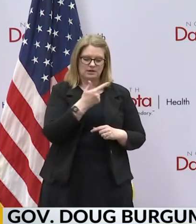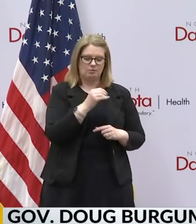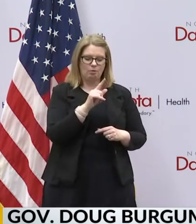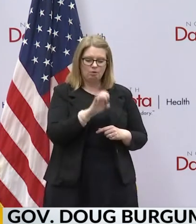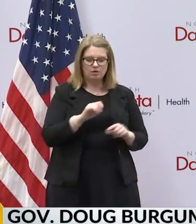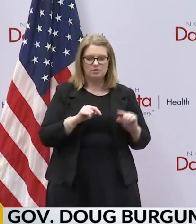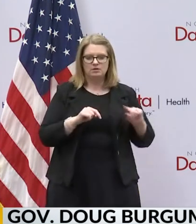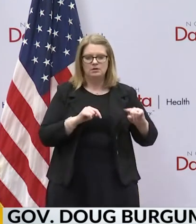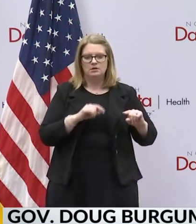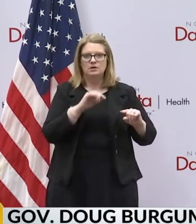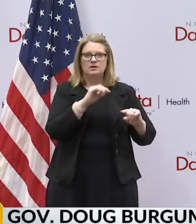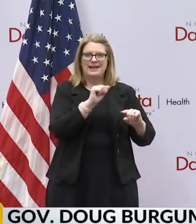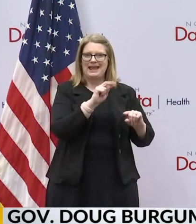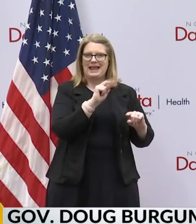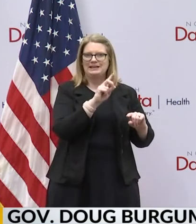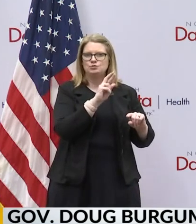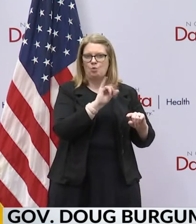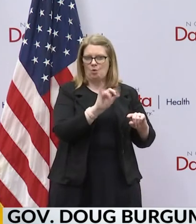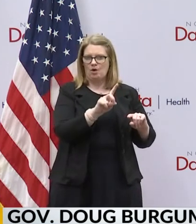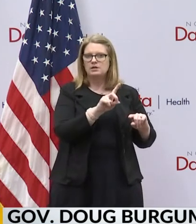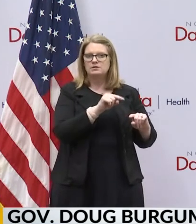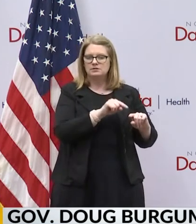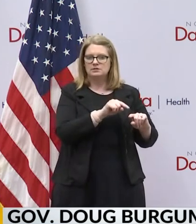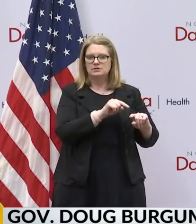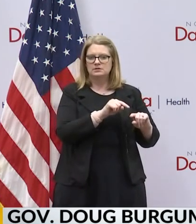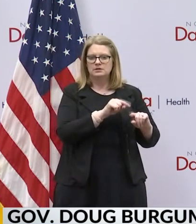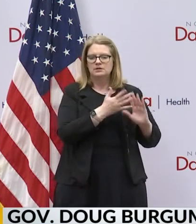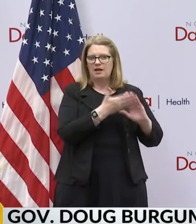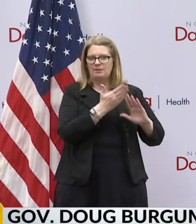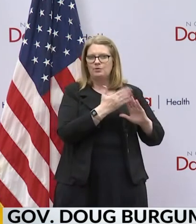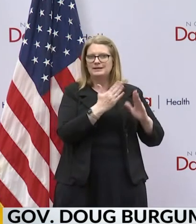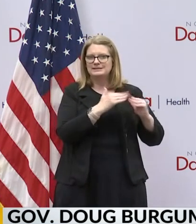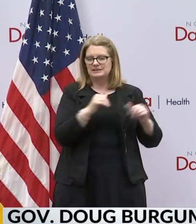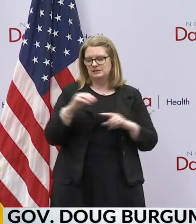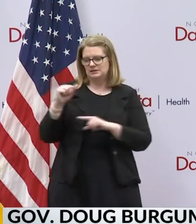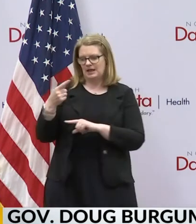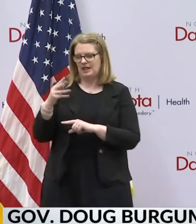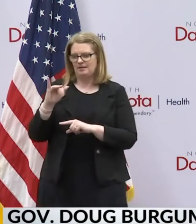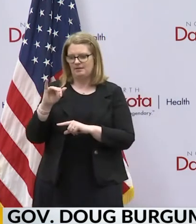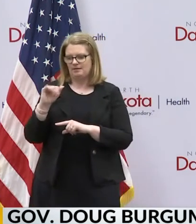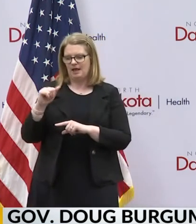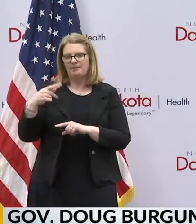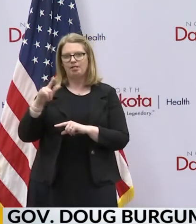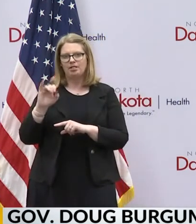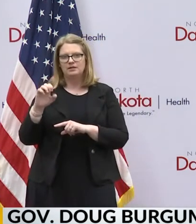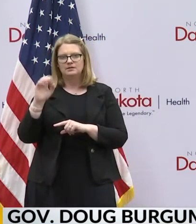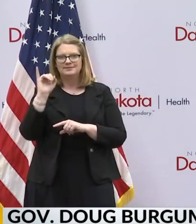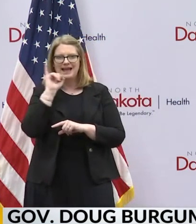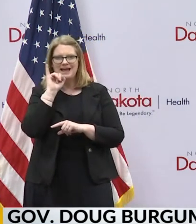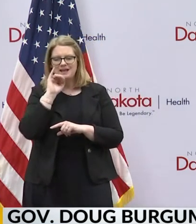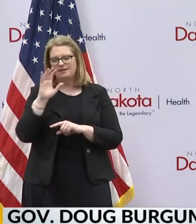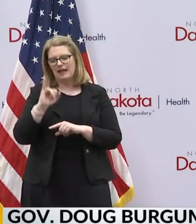OPERATING SYSTEMS FOR SMART PHONES, APPLE AND GOOGLE, GOOGLE OF COURSE HAVING THE ANDROID,